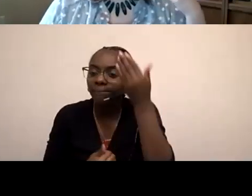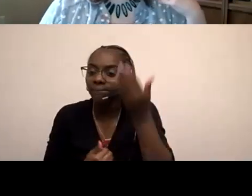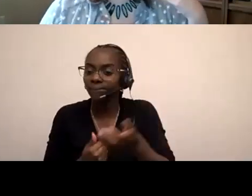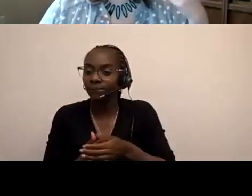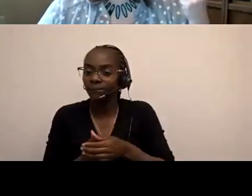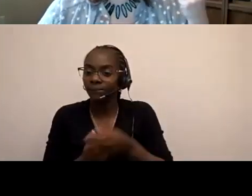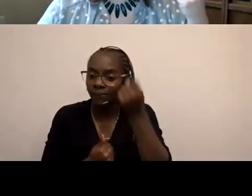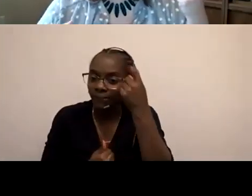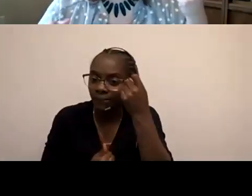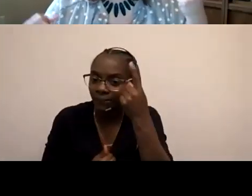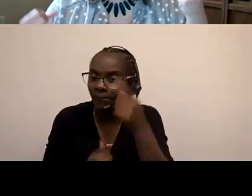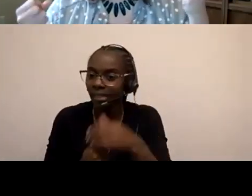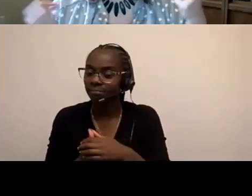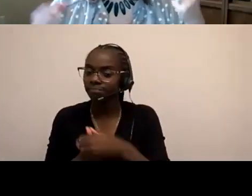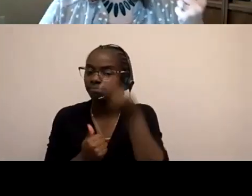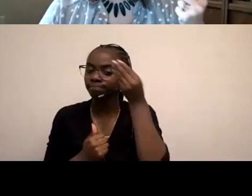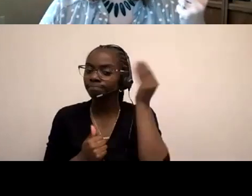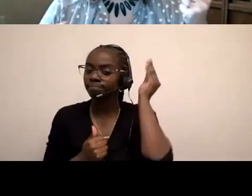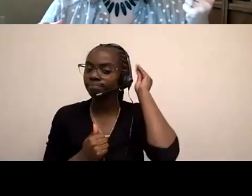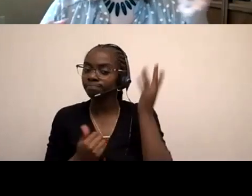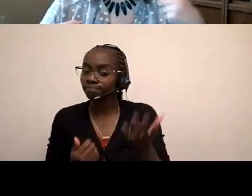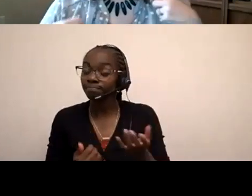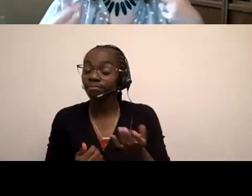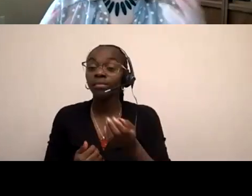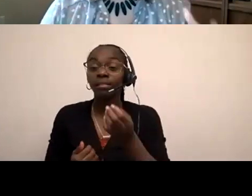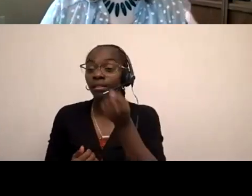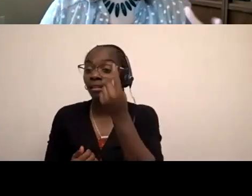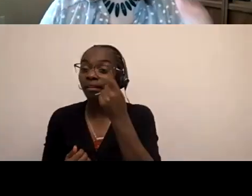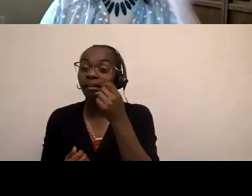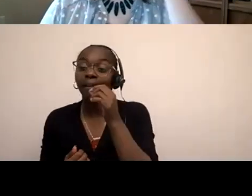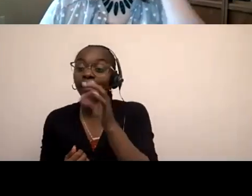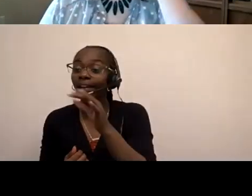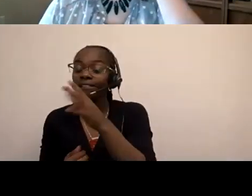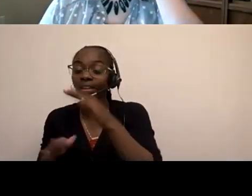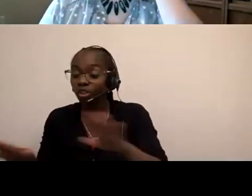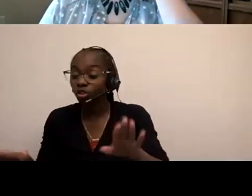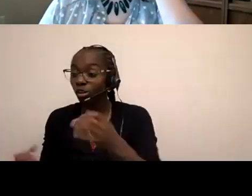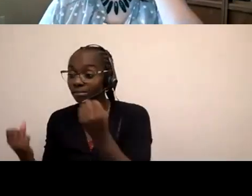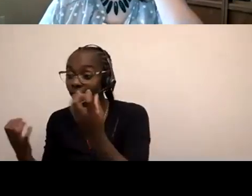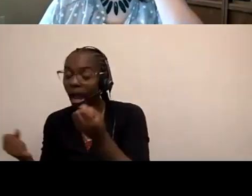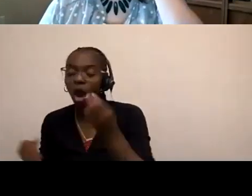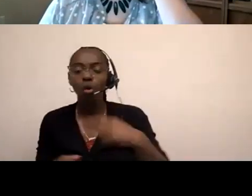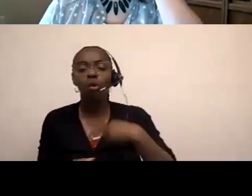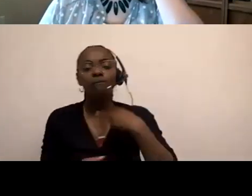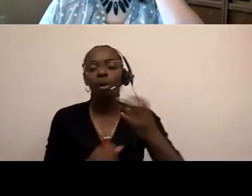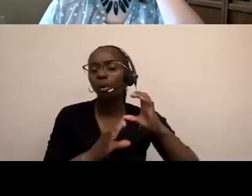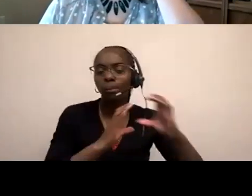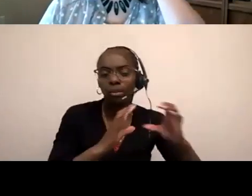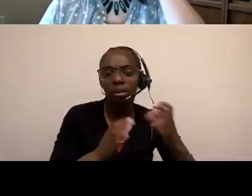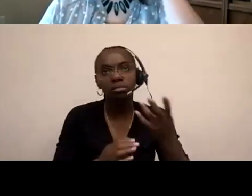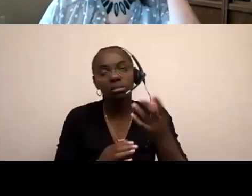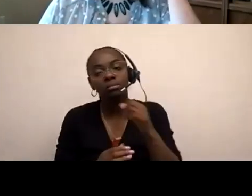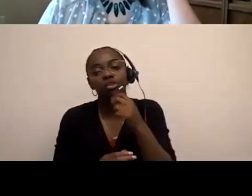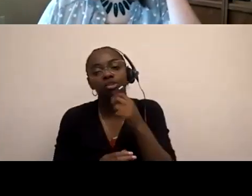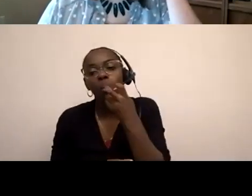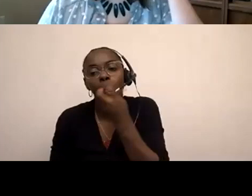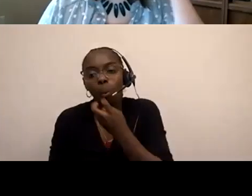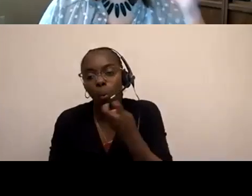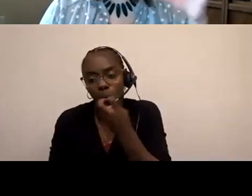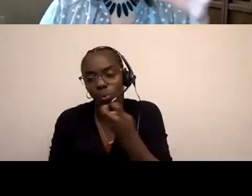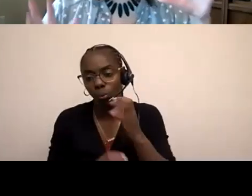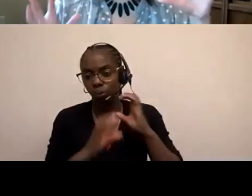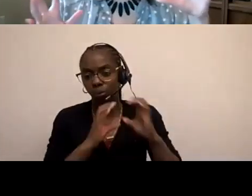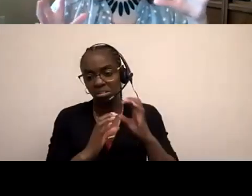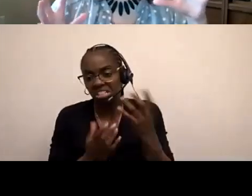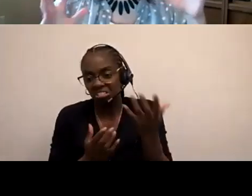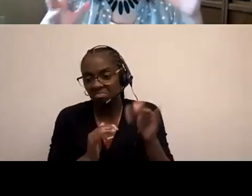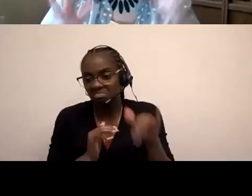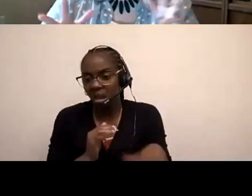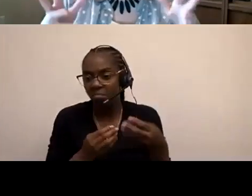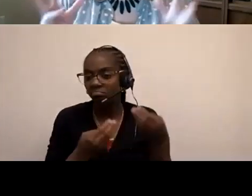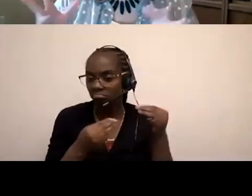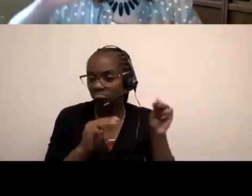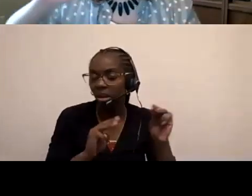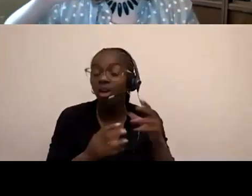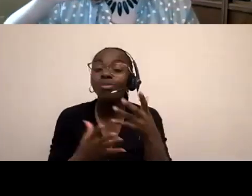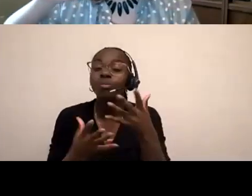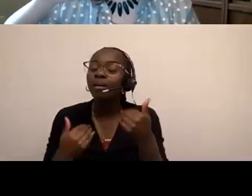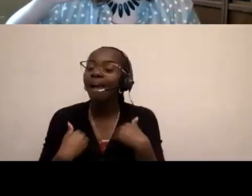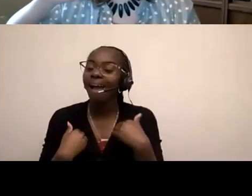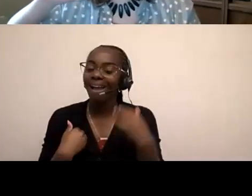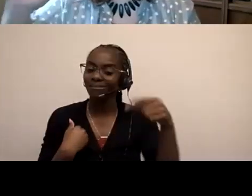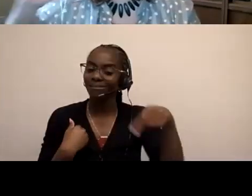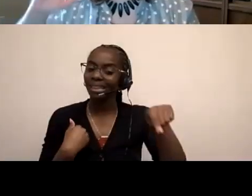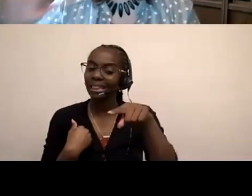YOUR KID SIGNS OR USES VERBAL, NOT VERBAL, ORAL COMMUNICATION, YOU JUST WANT TO HAVE THEM WITHIN YOUR EAR OR EYESHOT